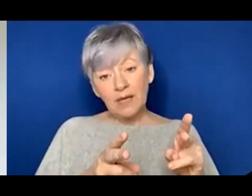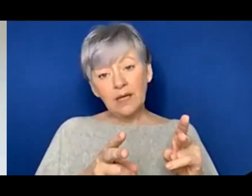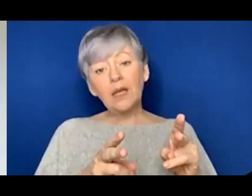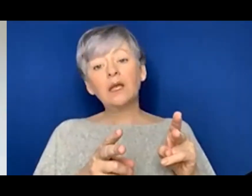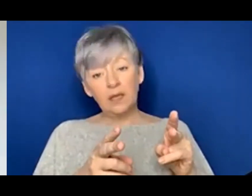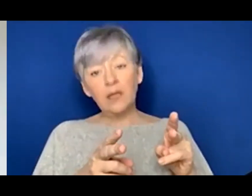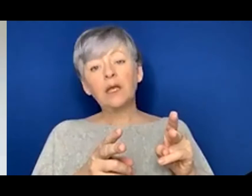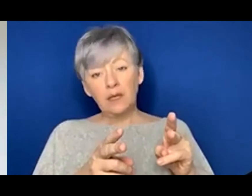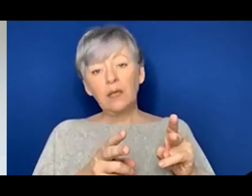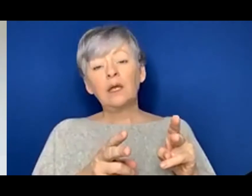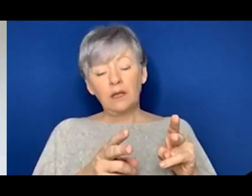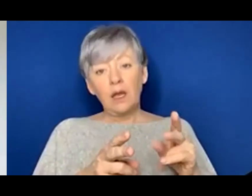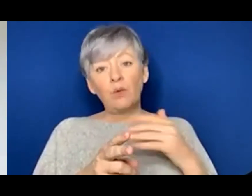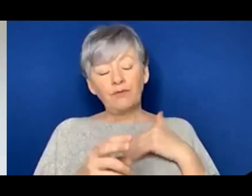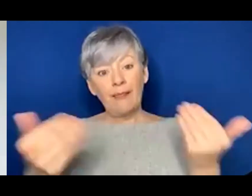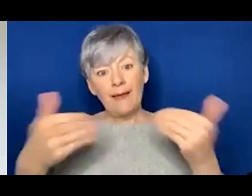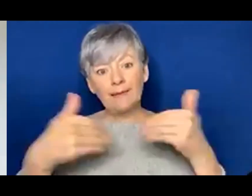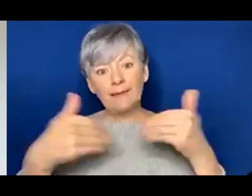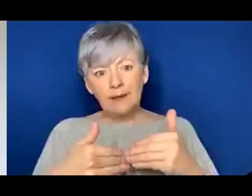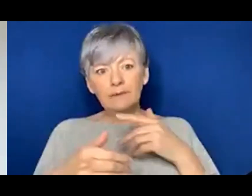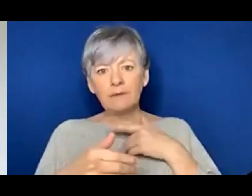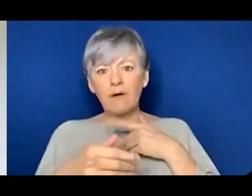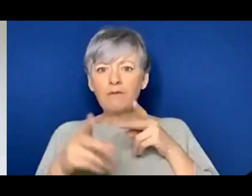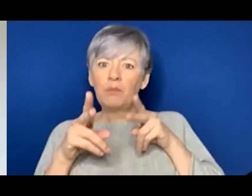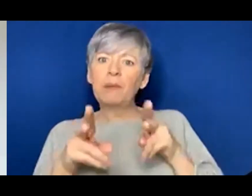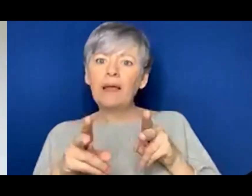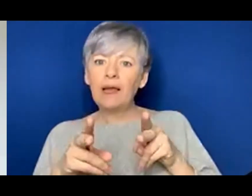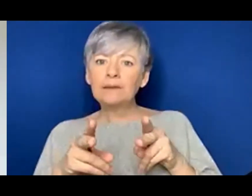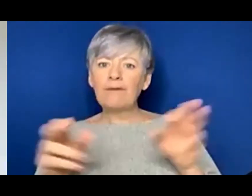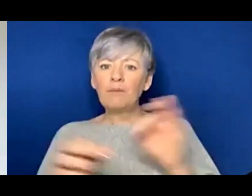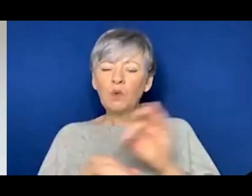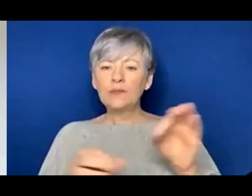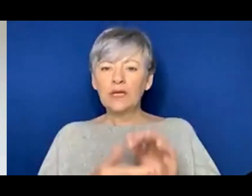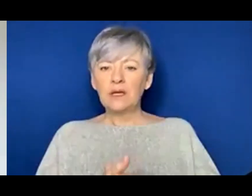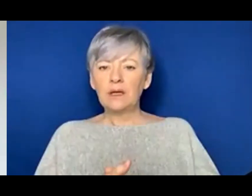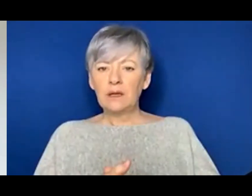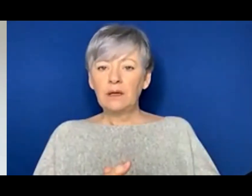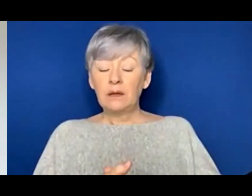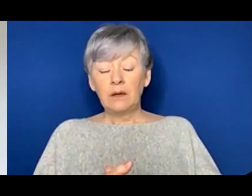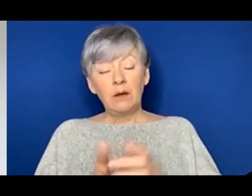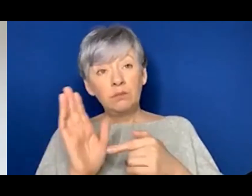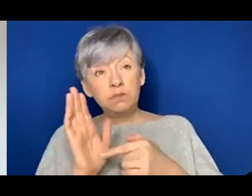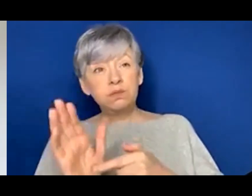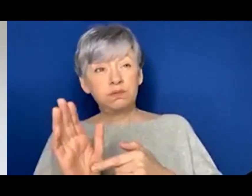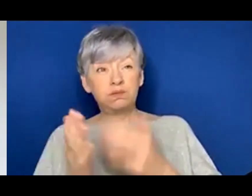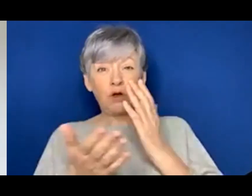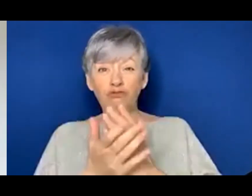intensive piece of music which strikes home really intensely on many things.